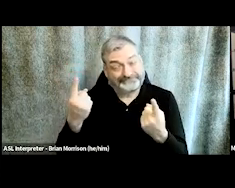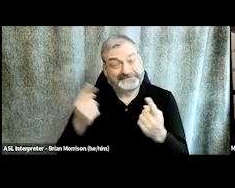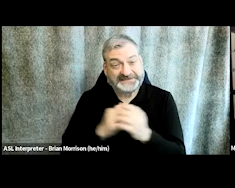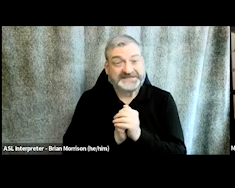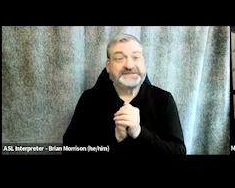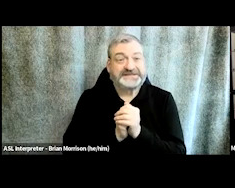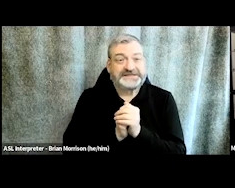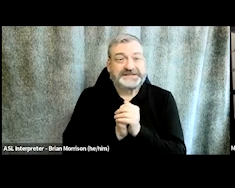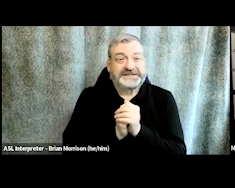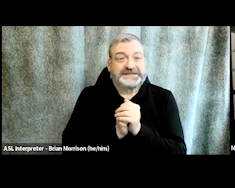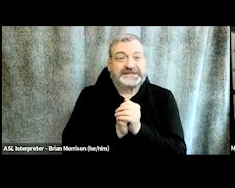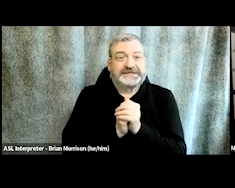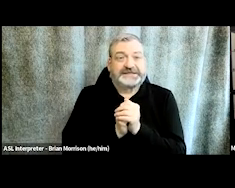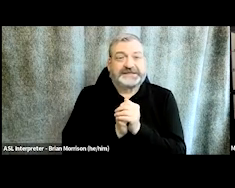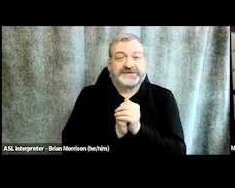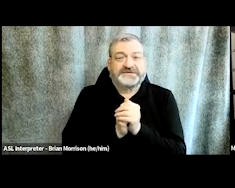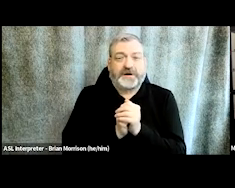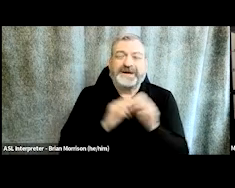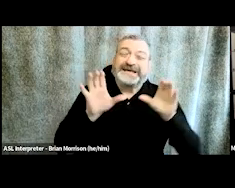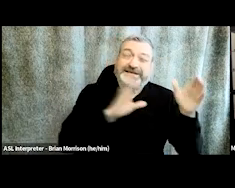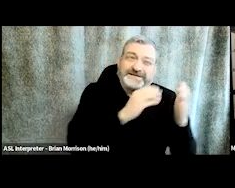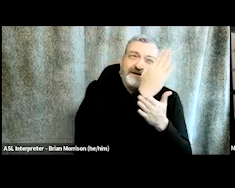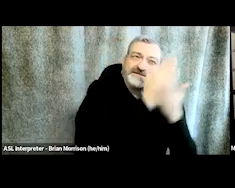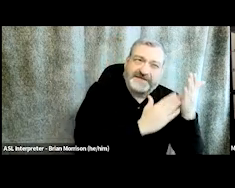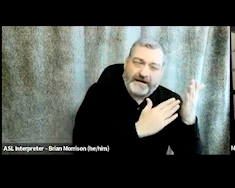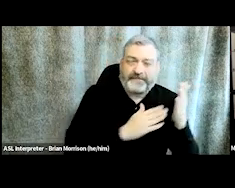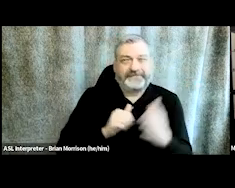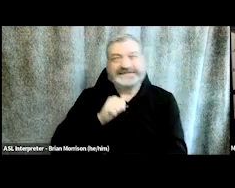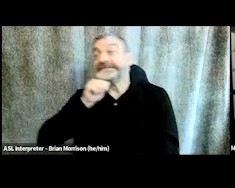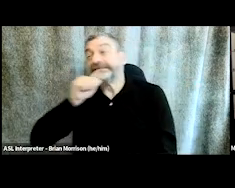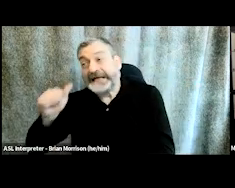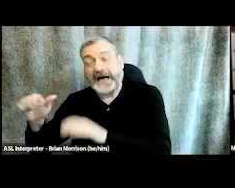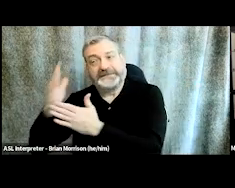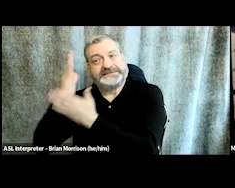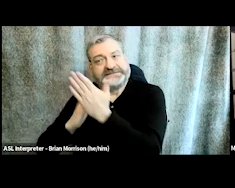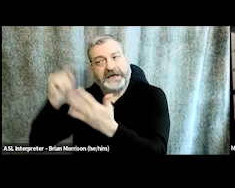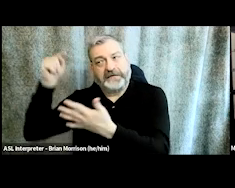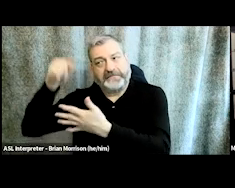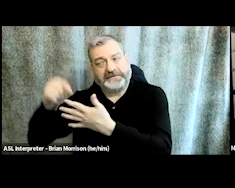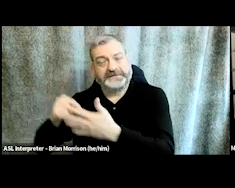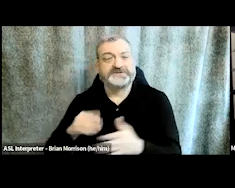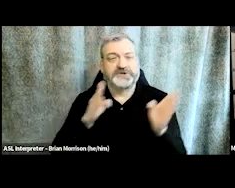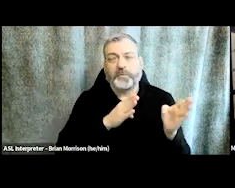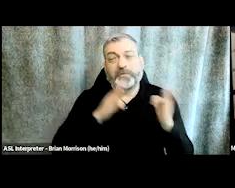does and there's a couple of things that it does not do. I'm going to start with what it doesn't do, and it may be counterintuitive.